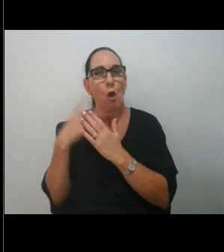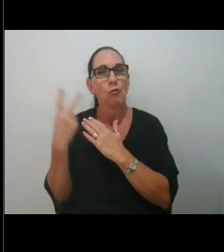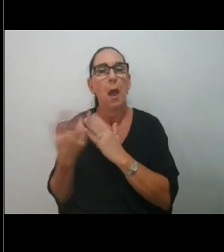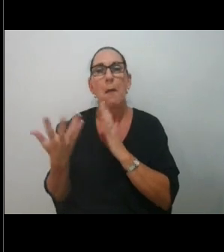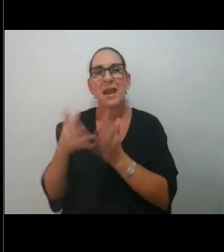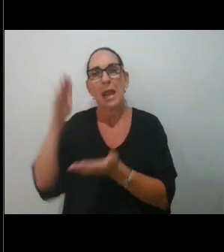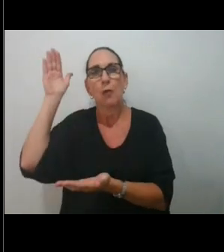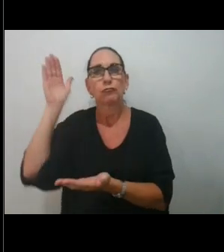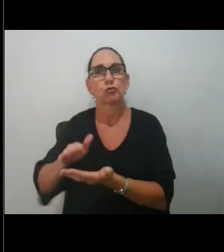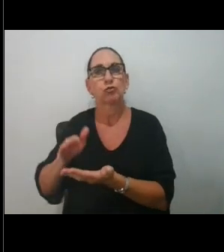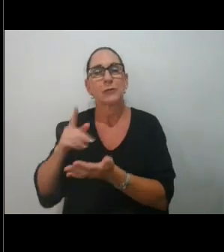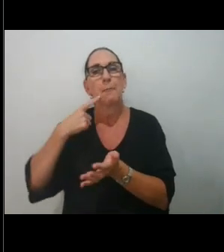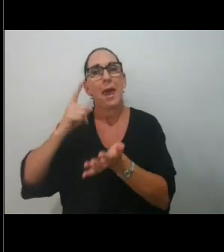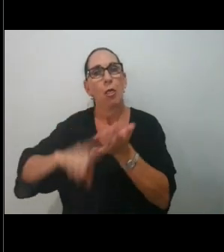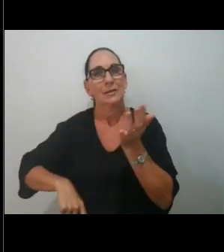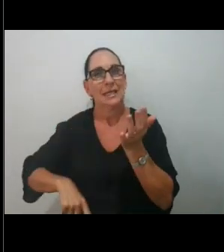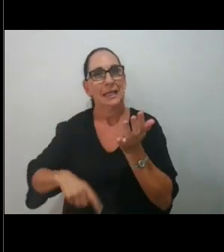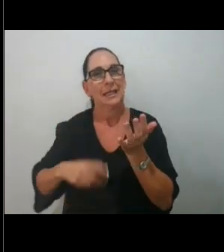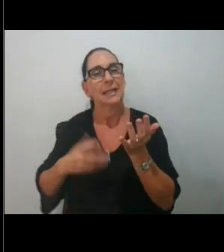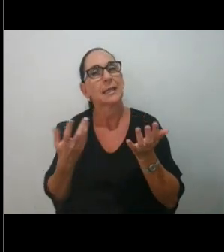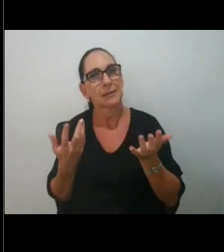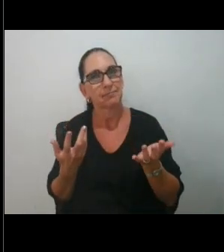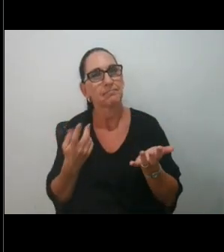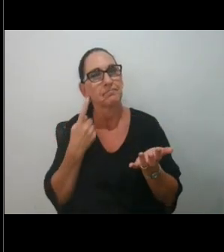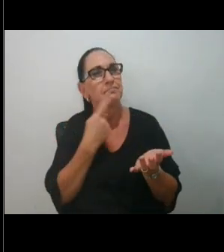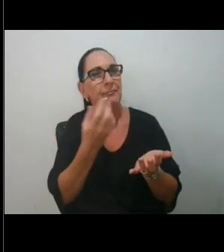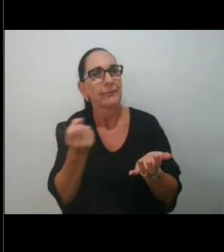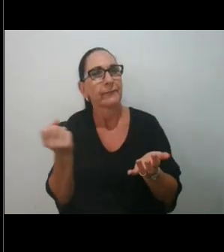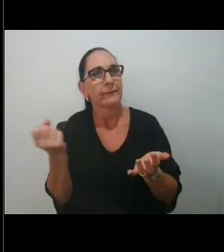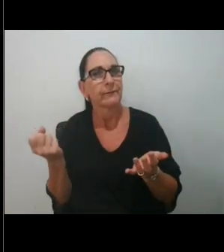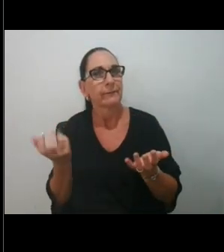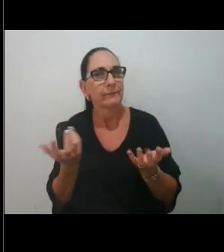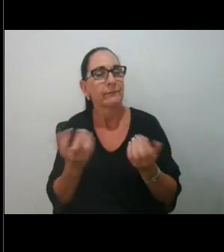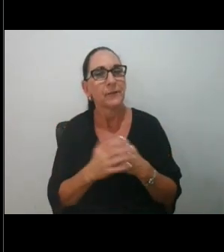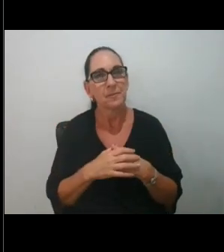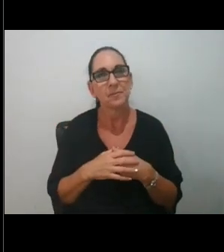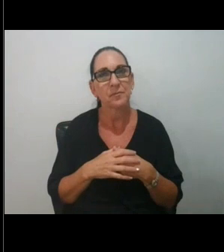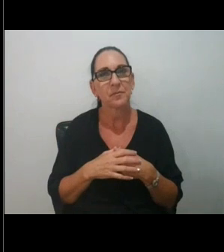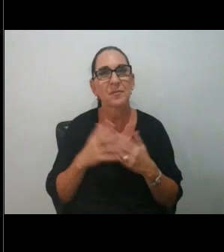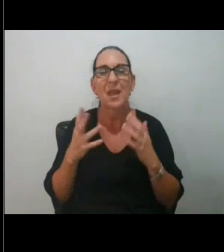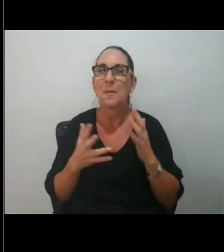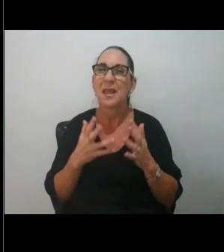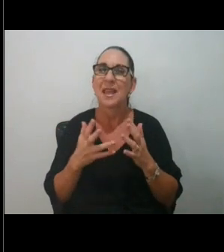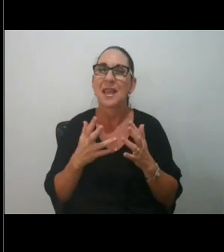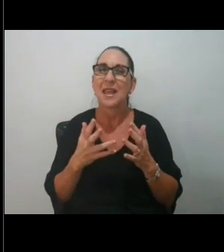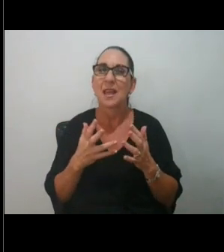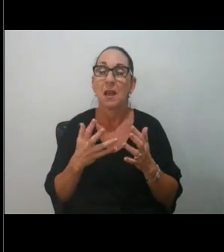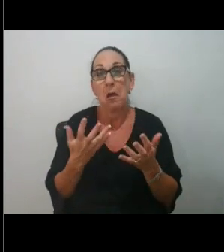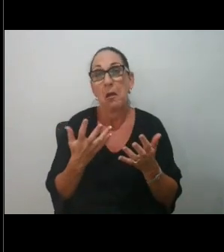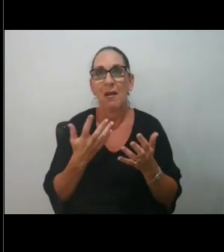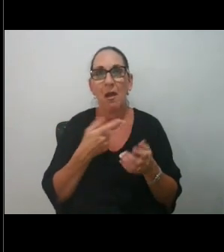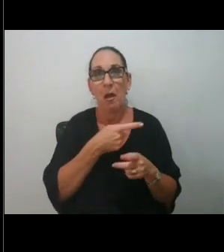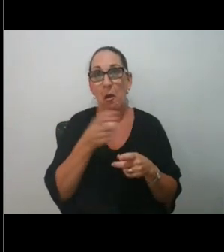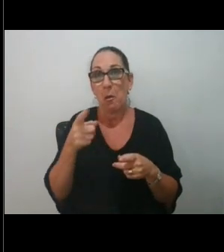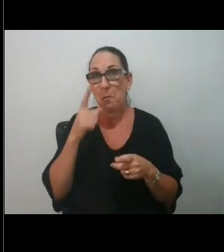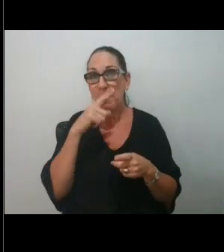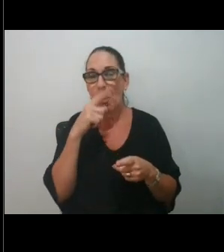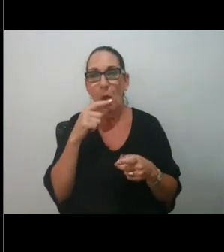we generally see um it's it's not the motivation for people to come on Court Link uh but as lawyers